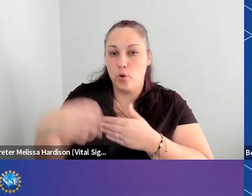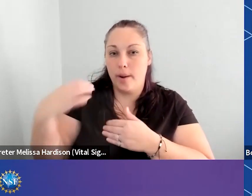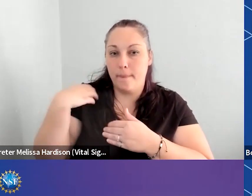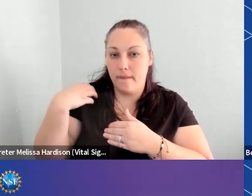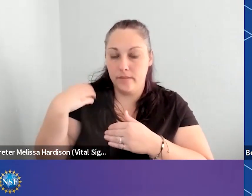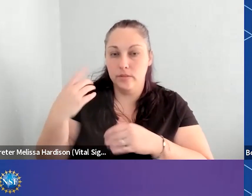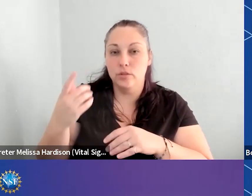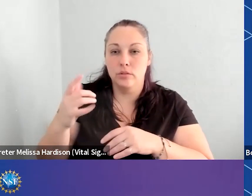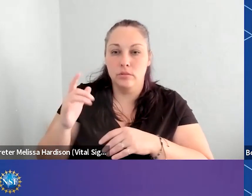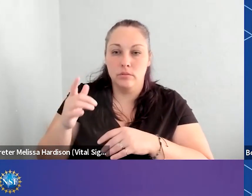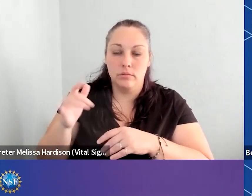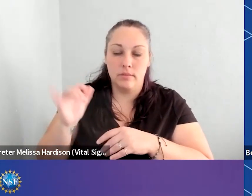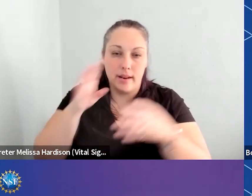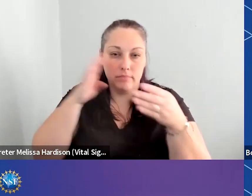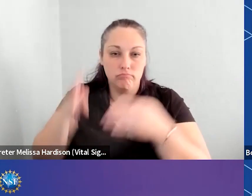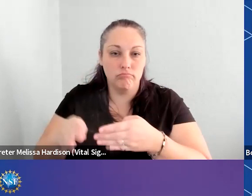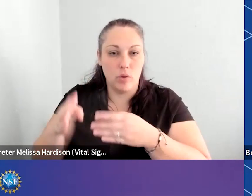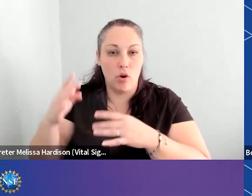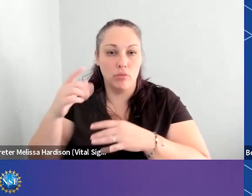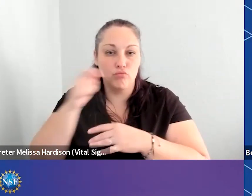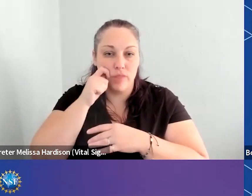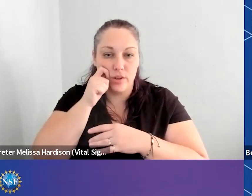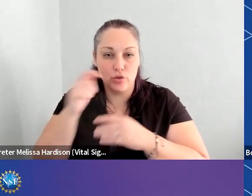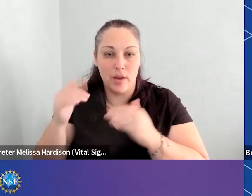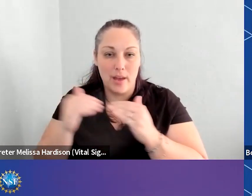to make sure that that you're, you know, you're moving in that right direction.